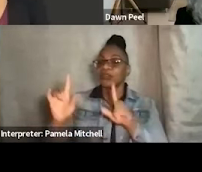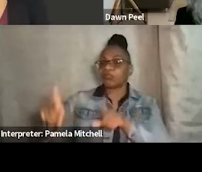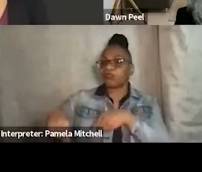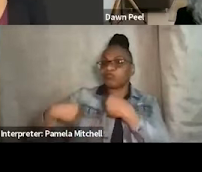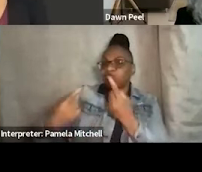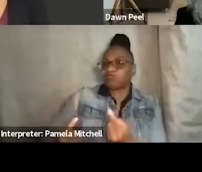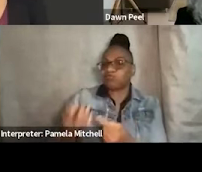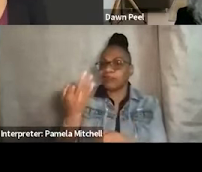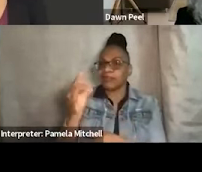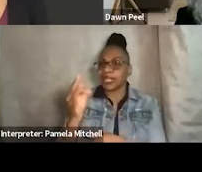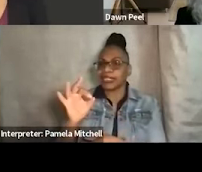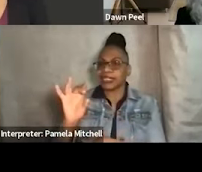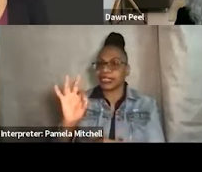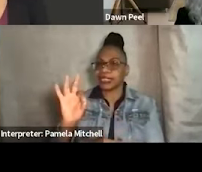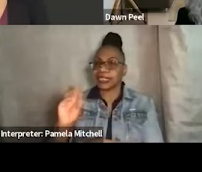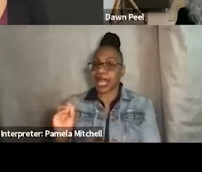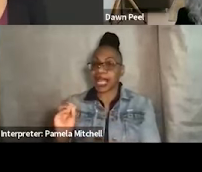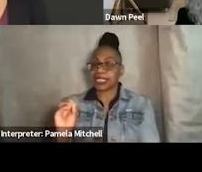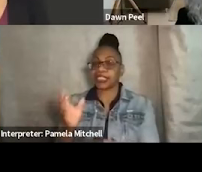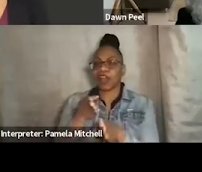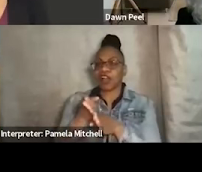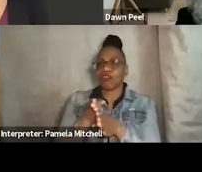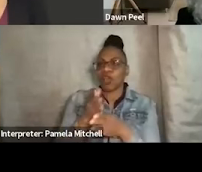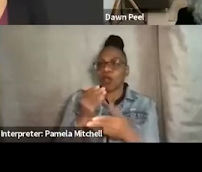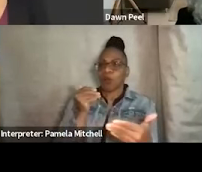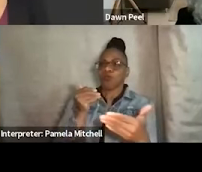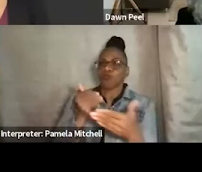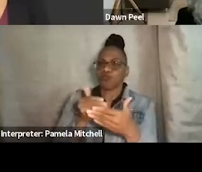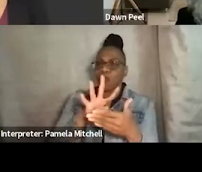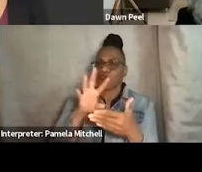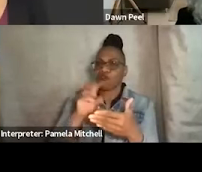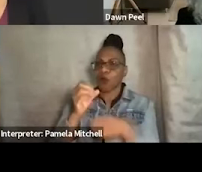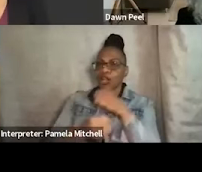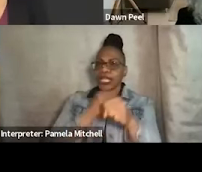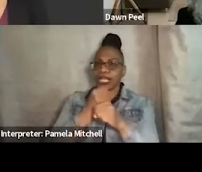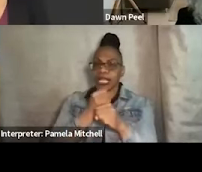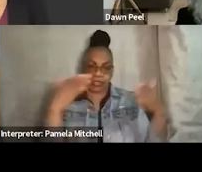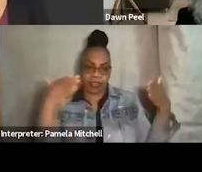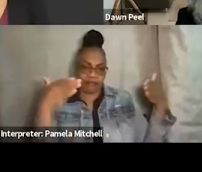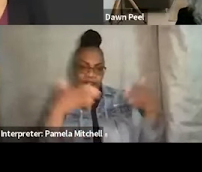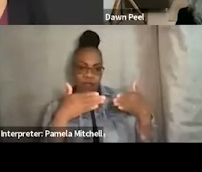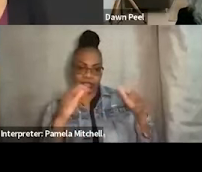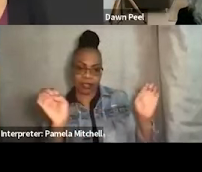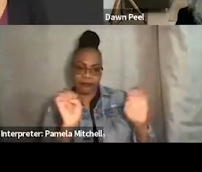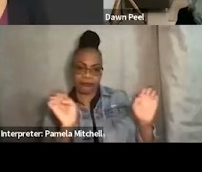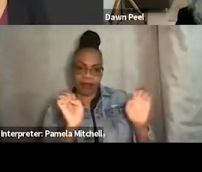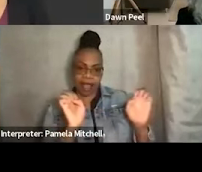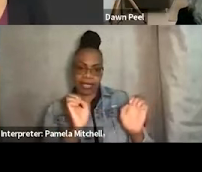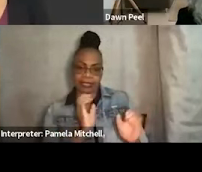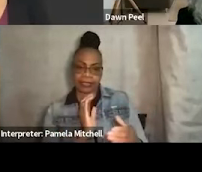During her career, which spans almost 40 years, her primary focus has been crisis intervention and community mental health.